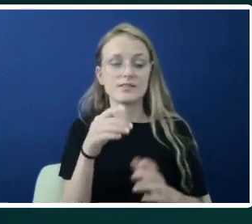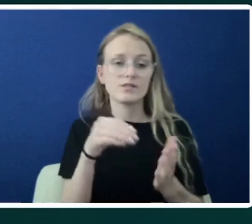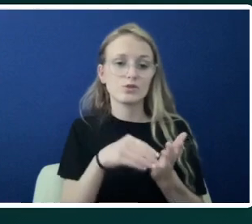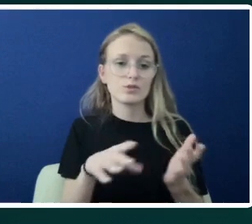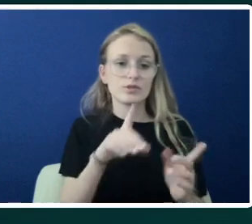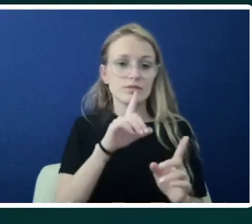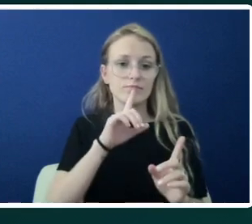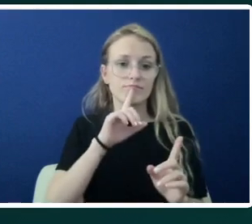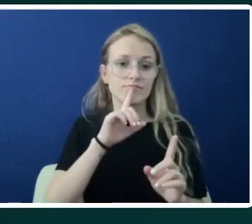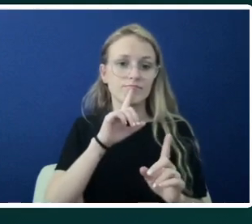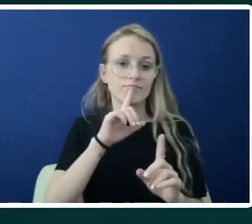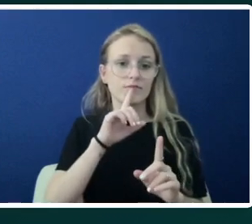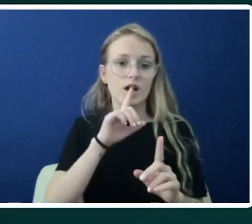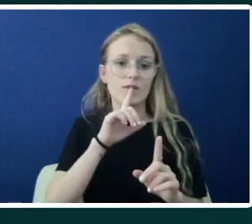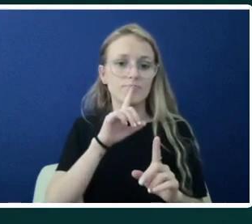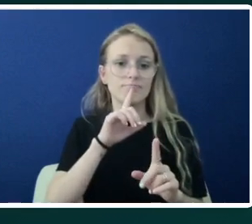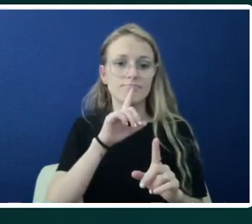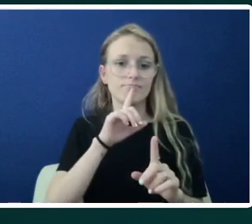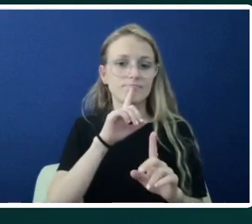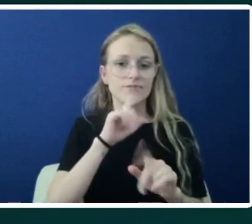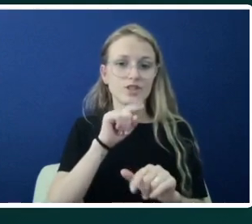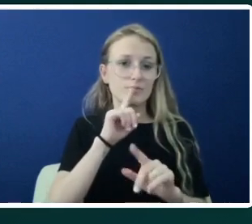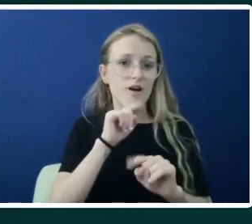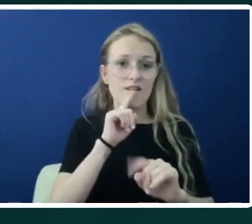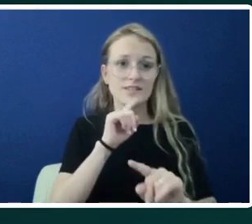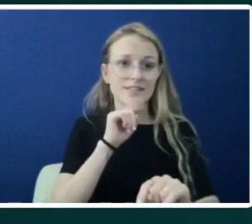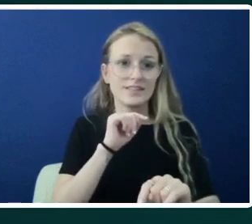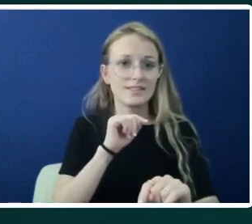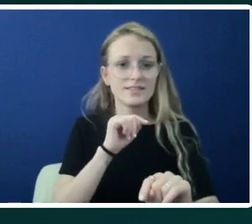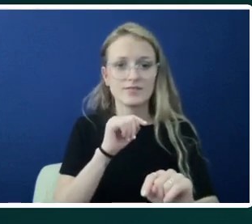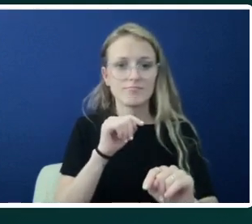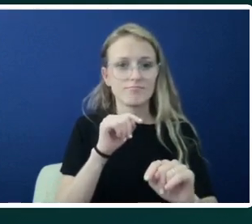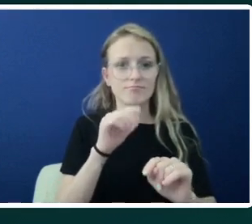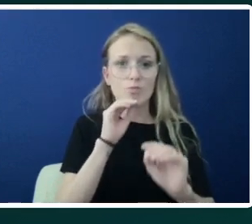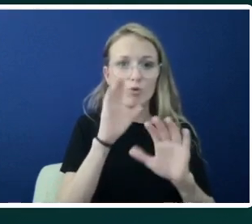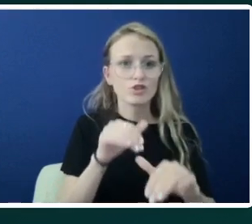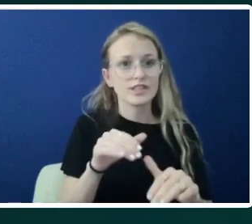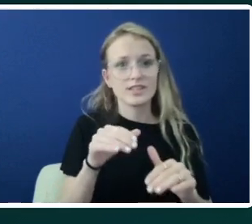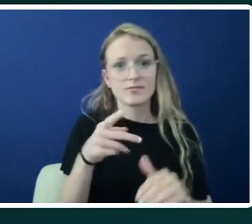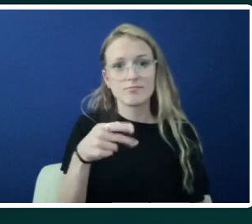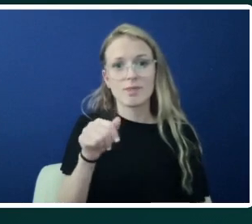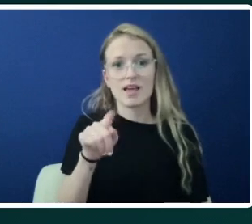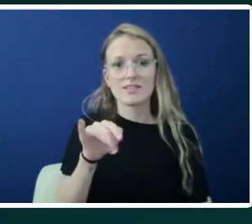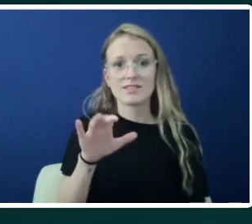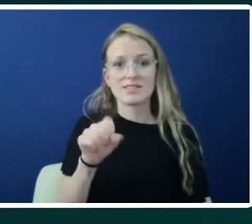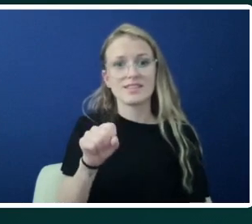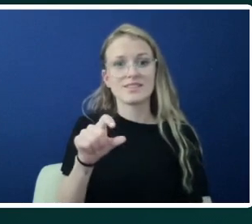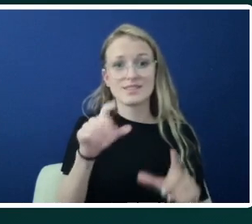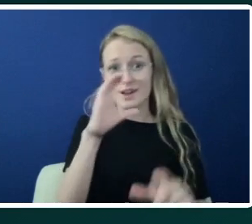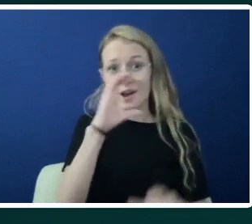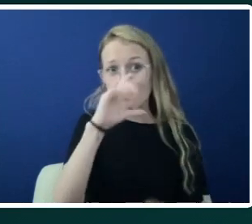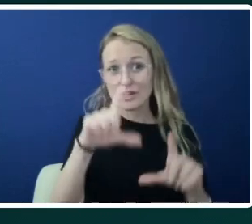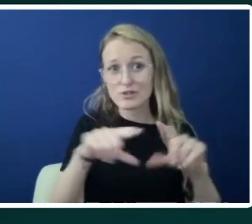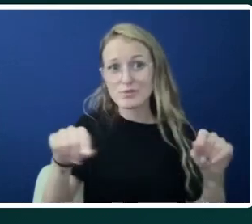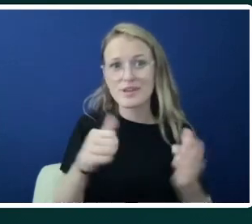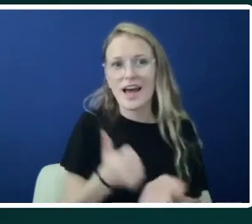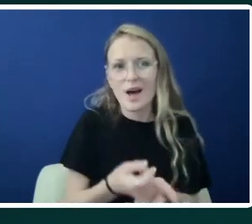you know, more than half of my students who said that specific ocean plastics comic strip helped them pass the synthesis essay that's required by our state, you know.